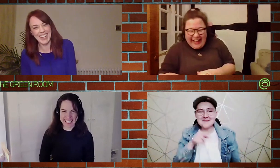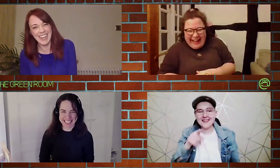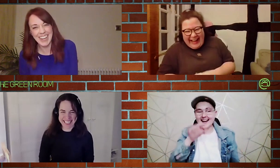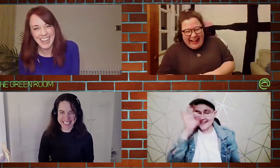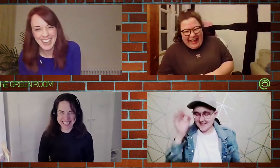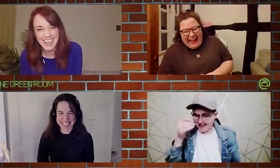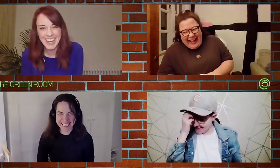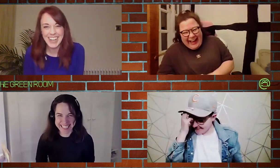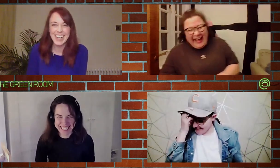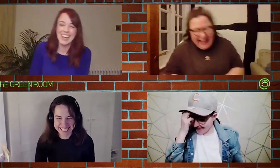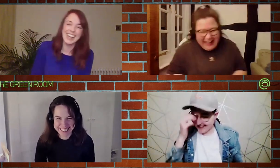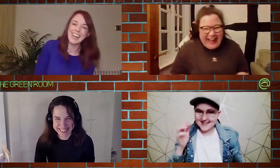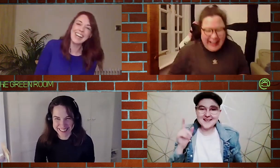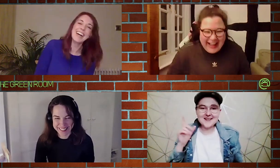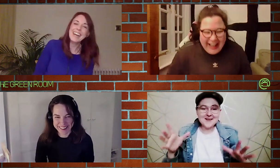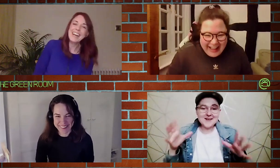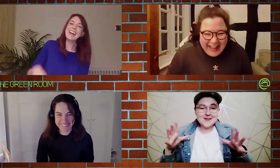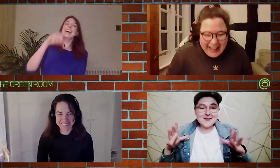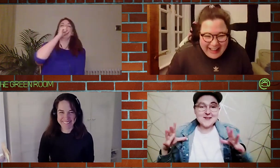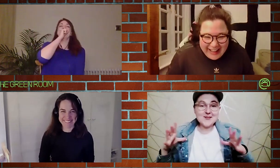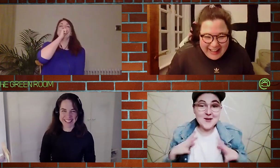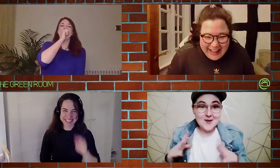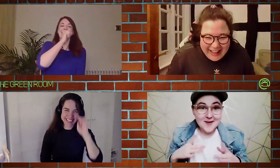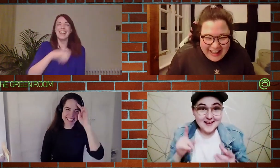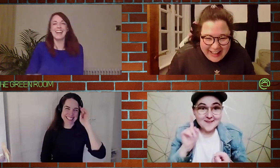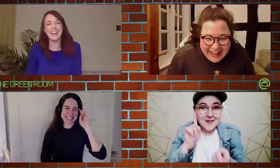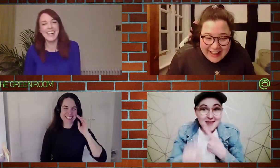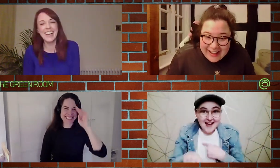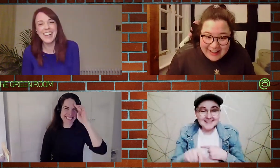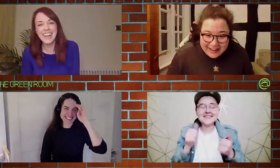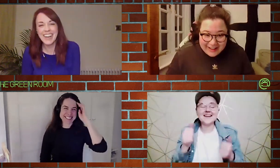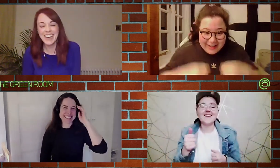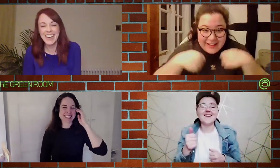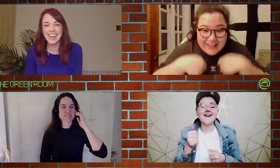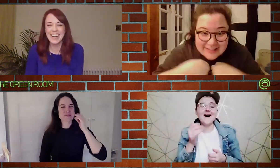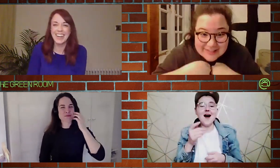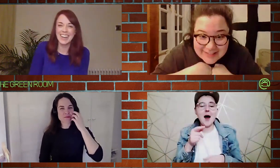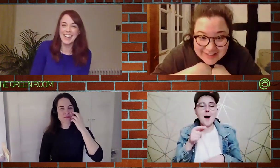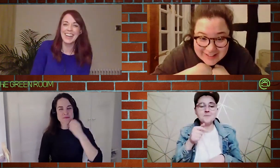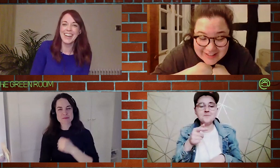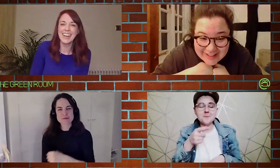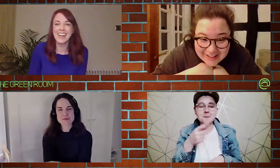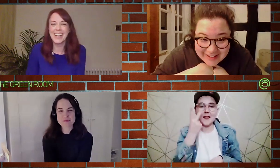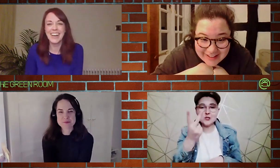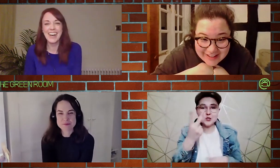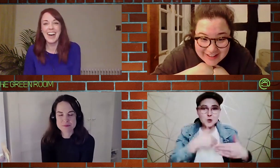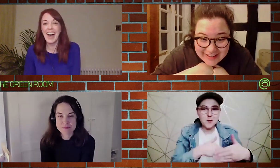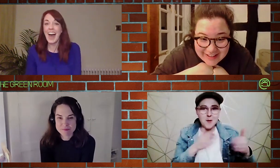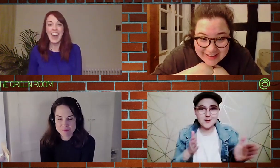A few people have asked me that question. And I don't know if you're really ready for my answer.